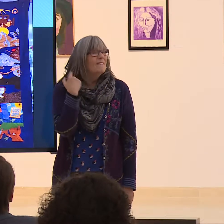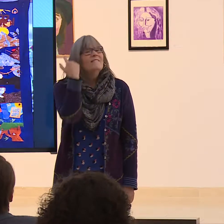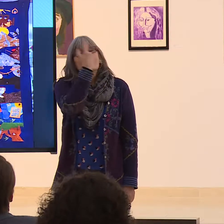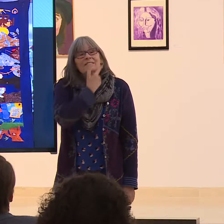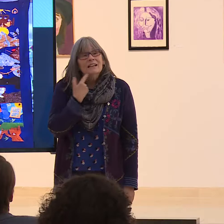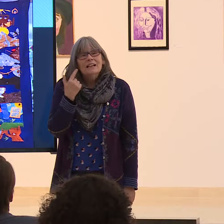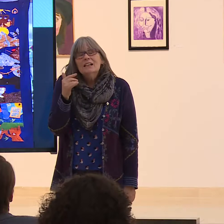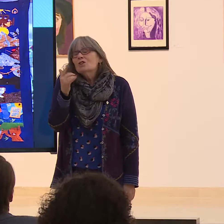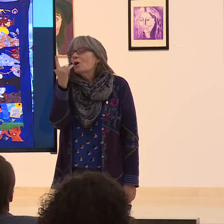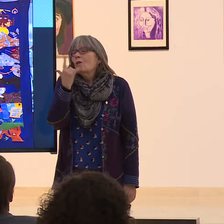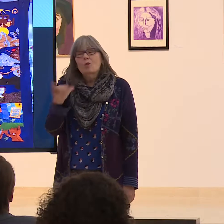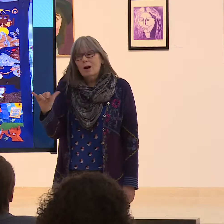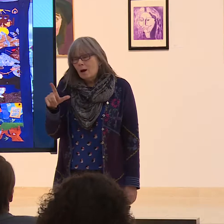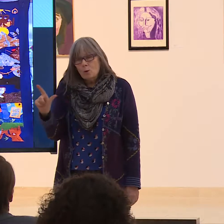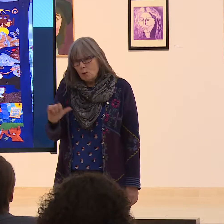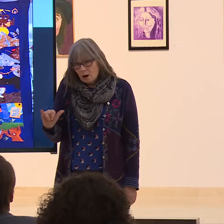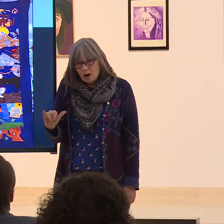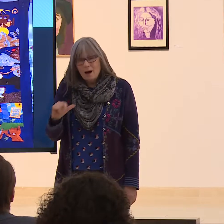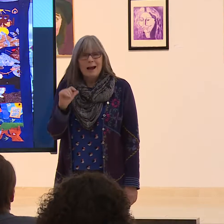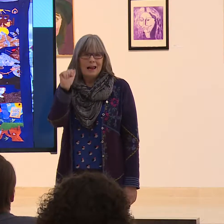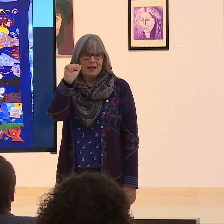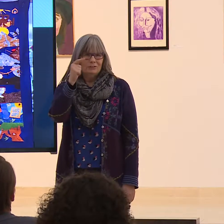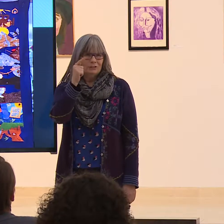This is a dog,